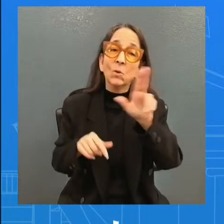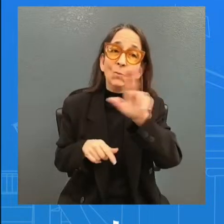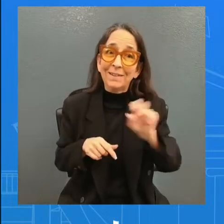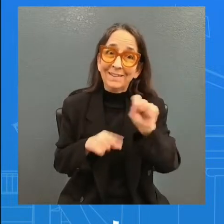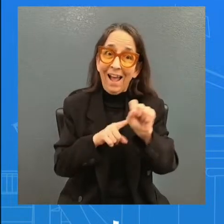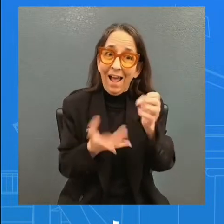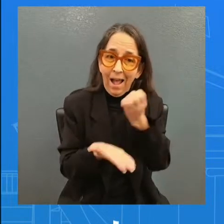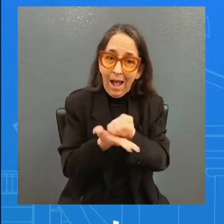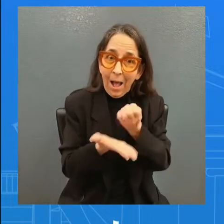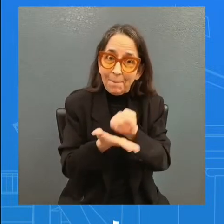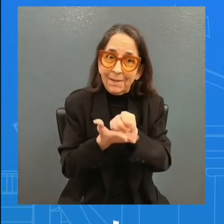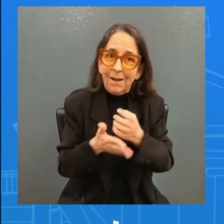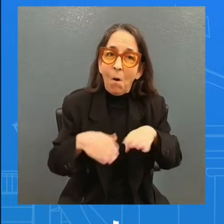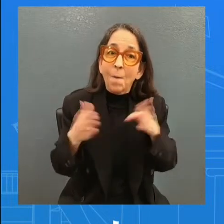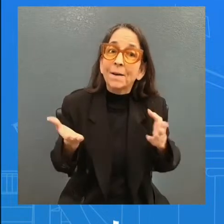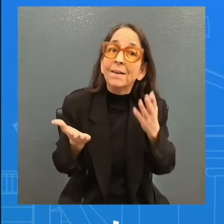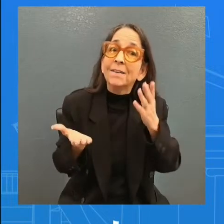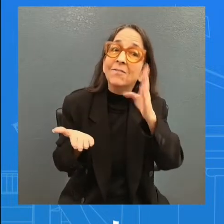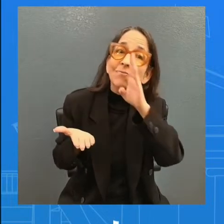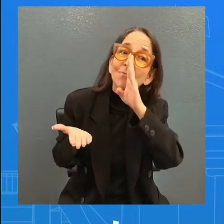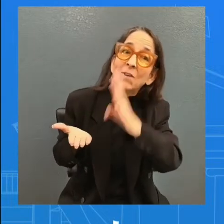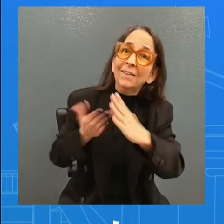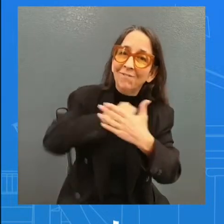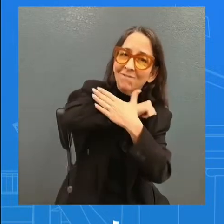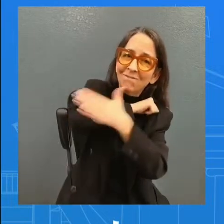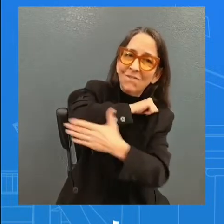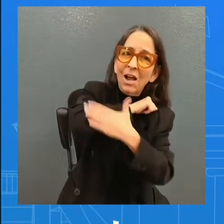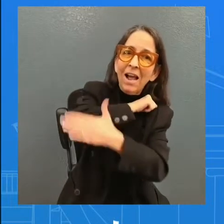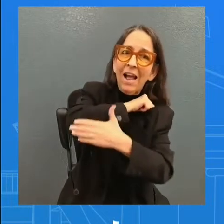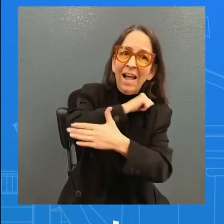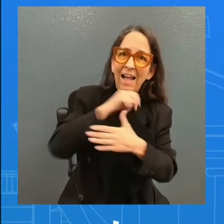under President Biden’s leadership. As foreign competitors like China